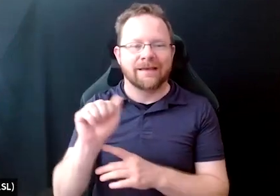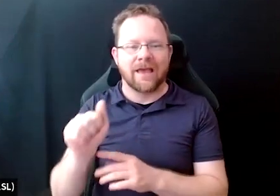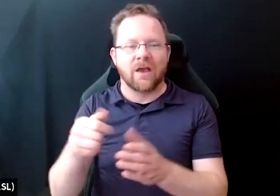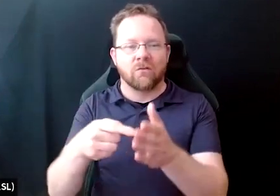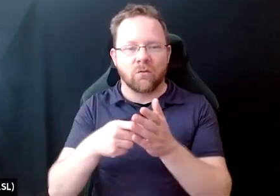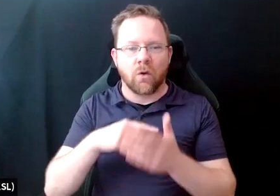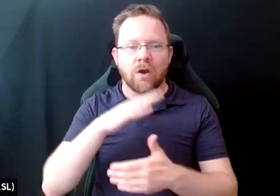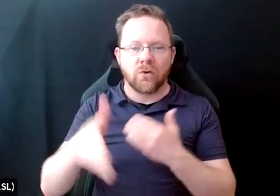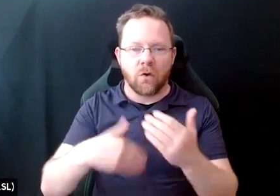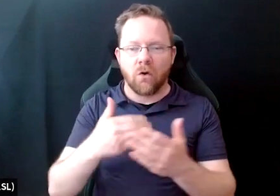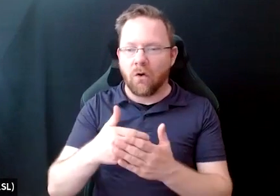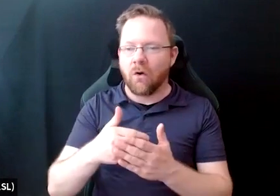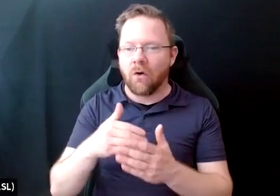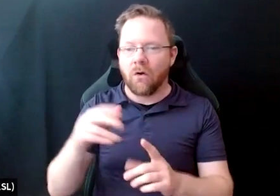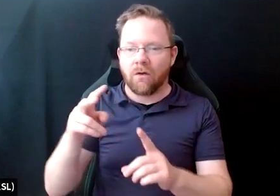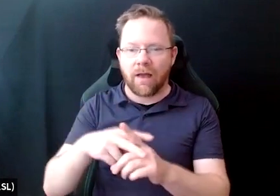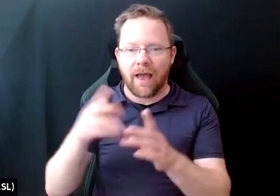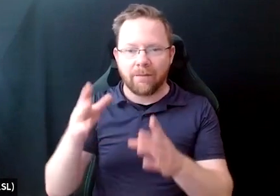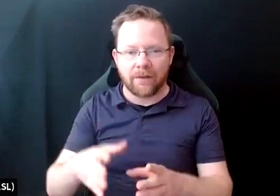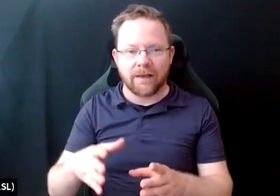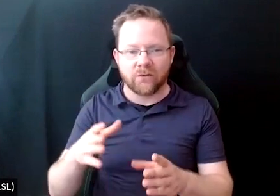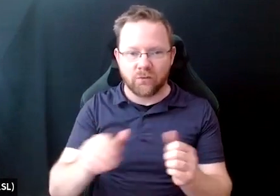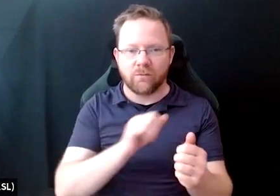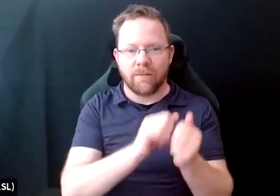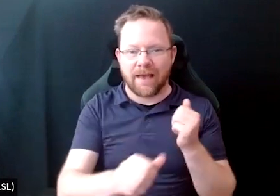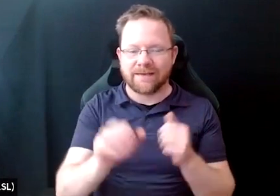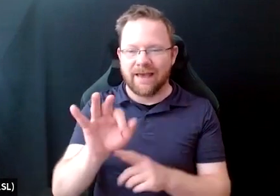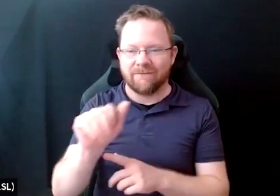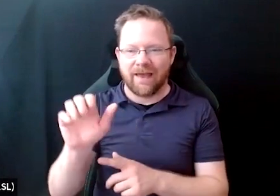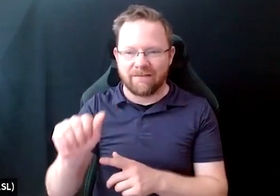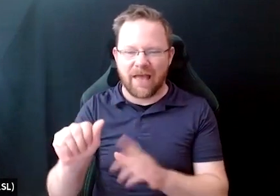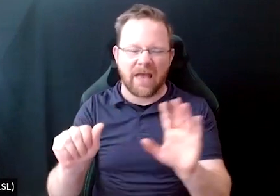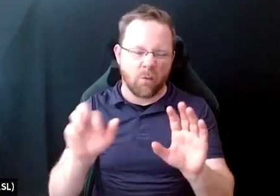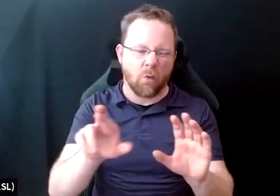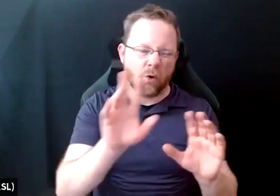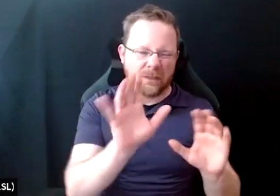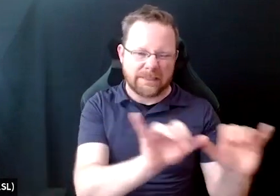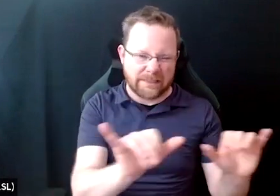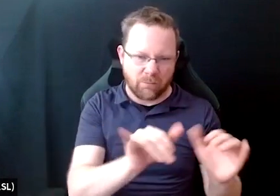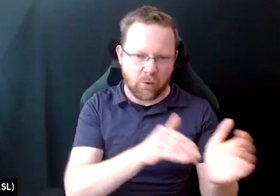to clear FAA or equivalent medical in order to participate in the selection.